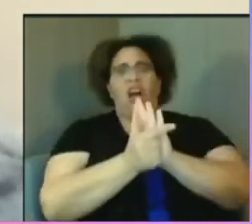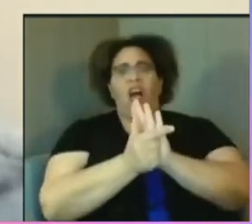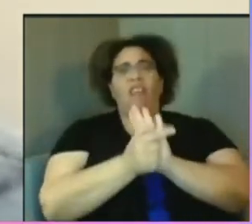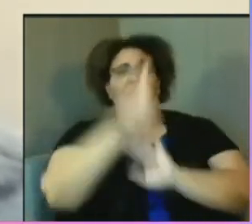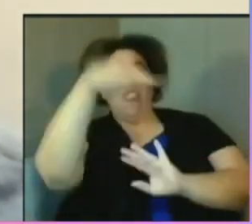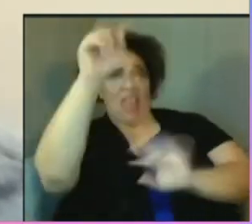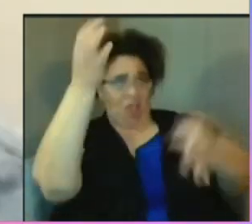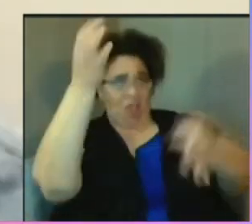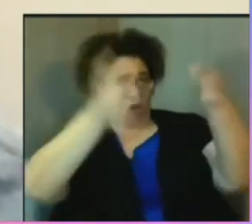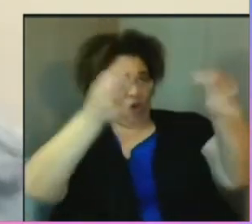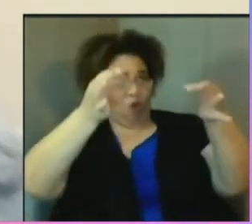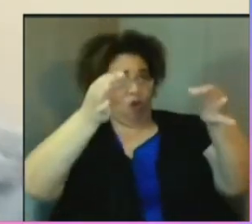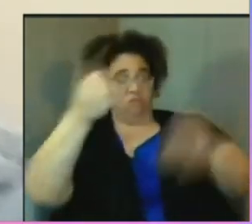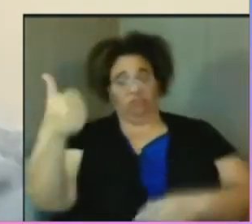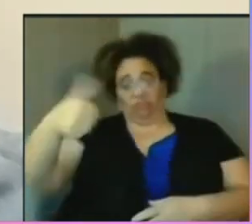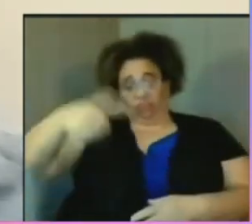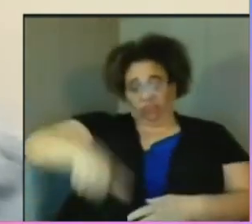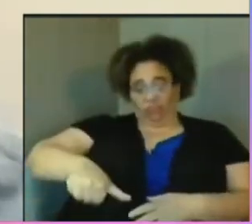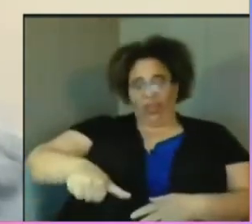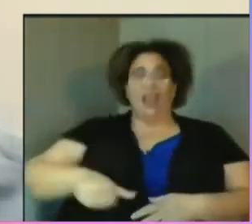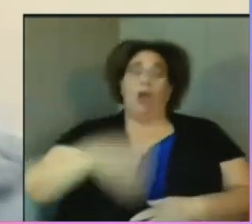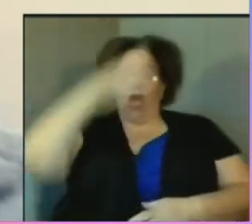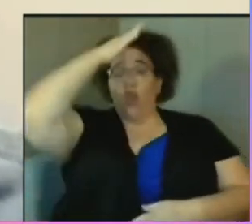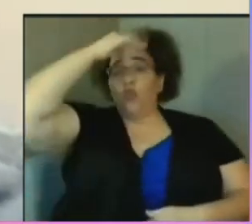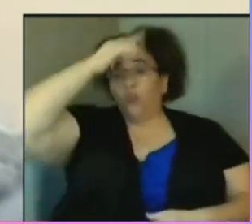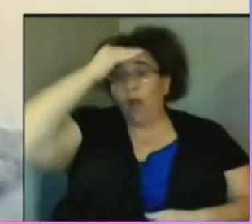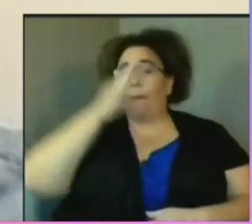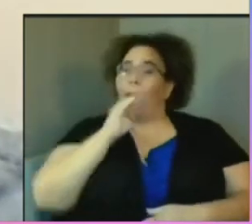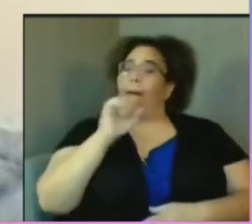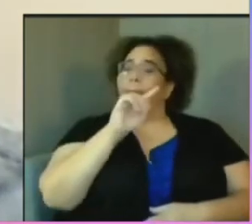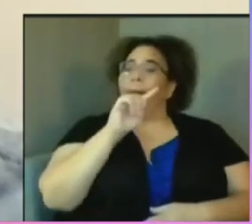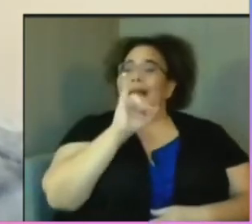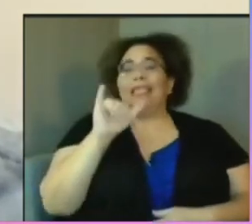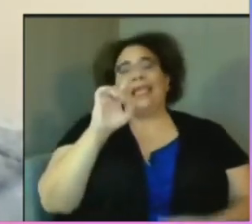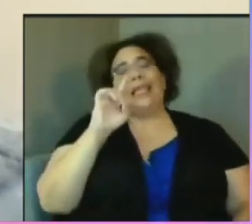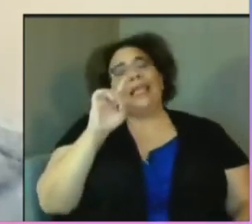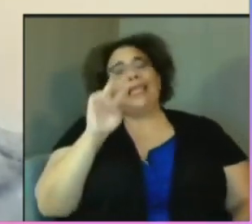and Betsy DeVos and Attorney General Barr would like believe they are the final word